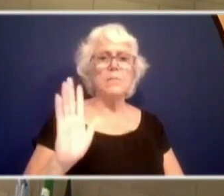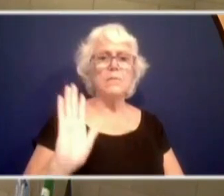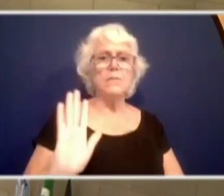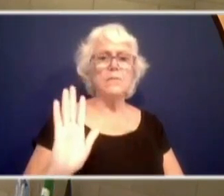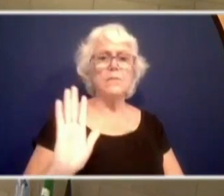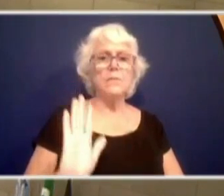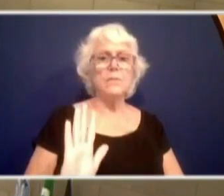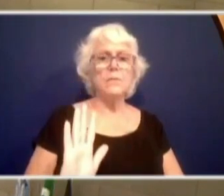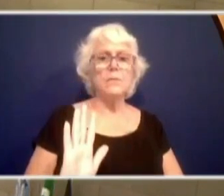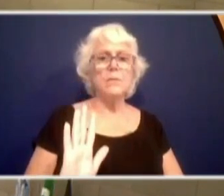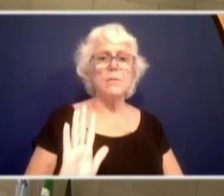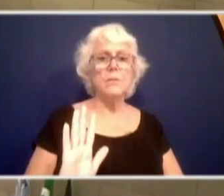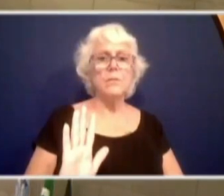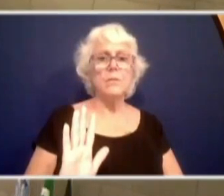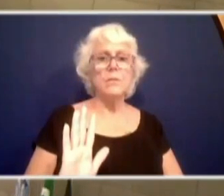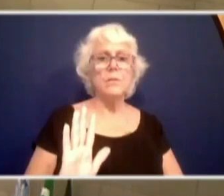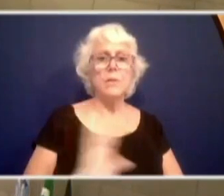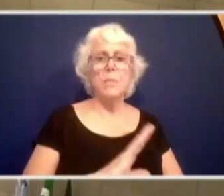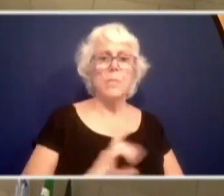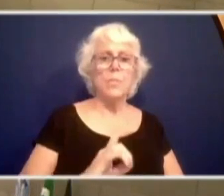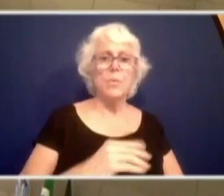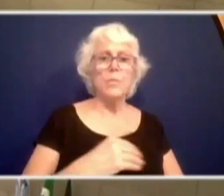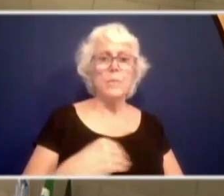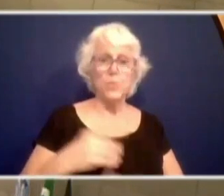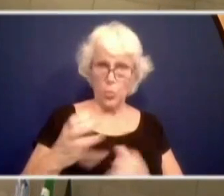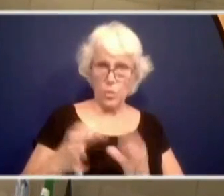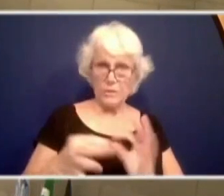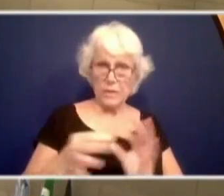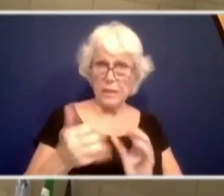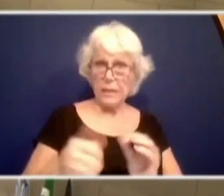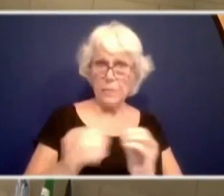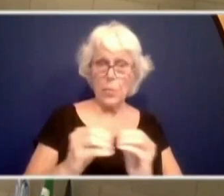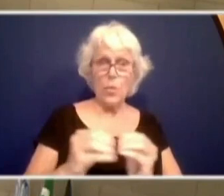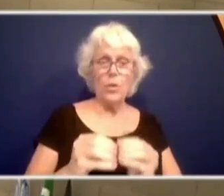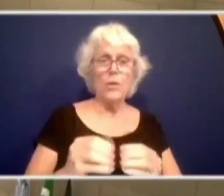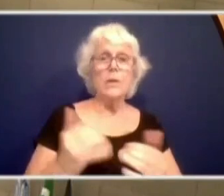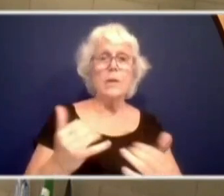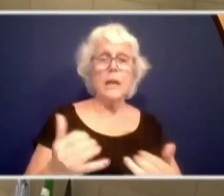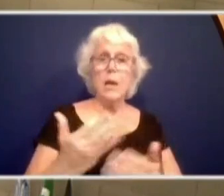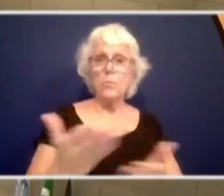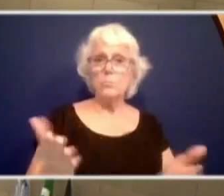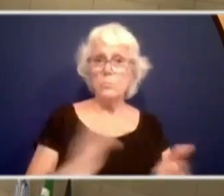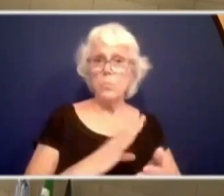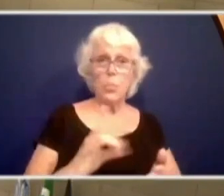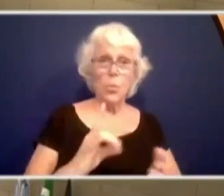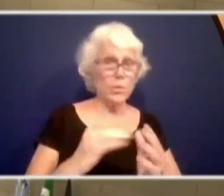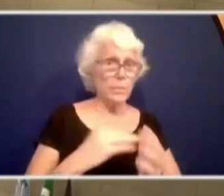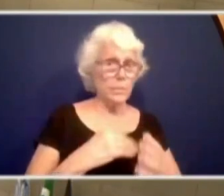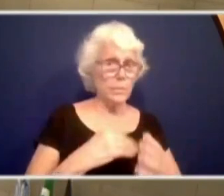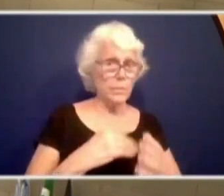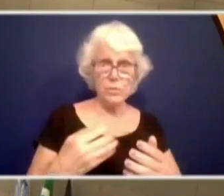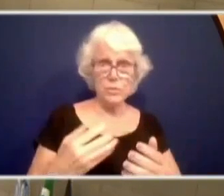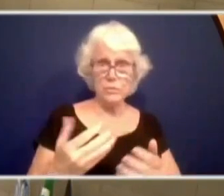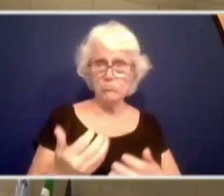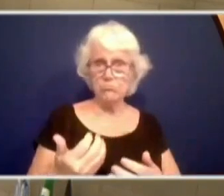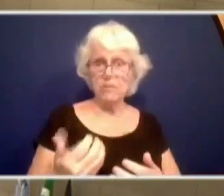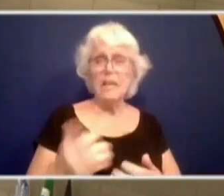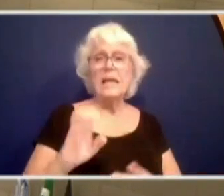your motion? No thank you. Board members, yes, uh, board member easily. So -- I have some questions.